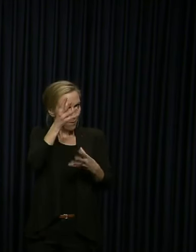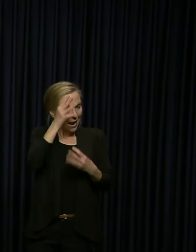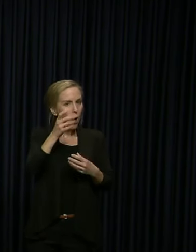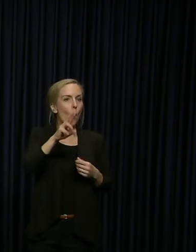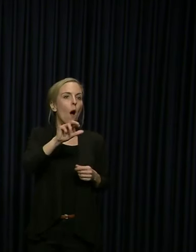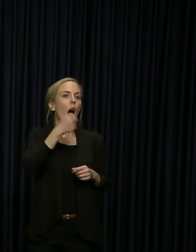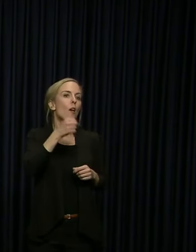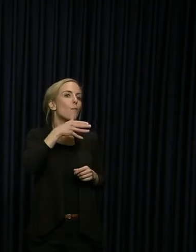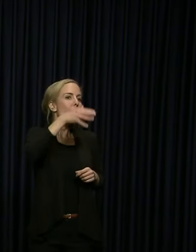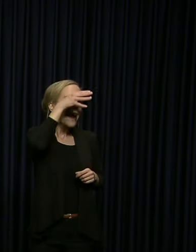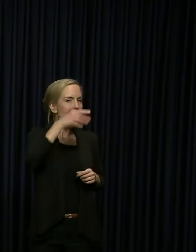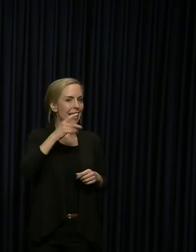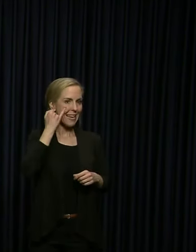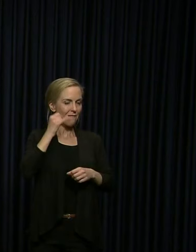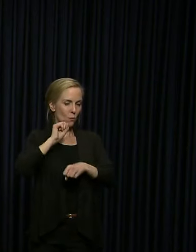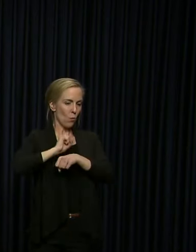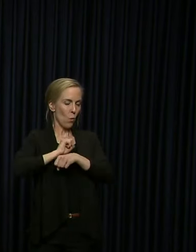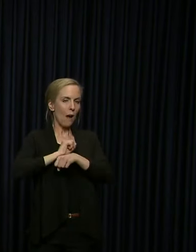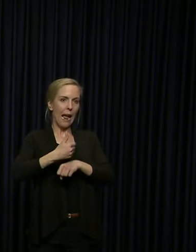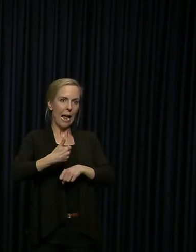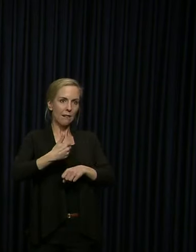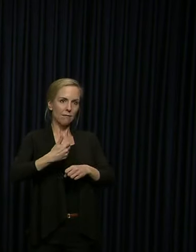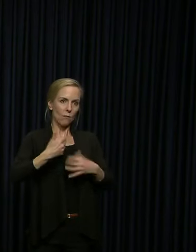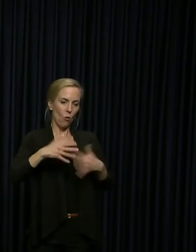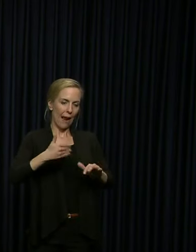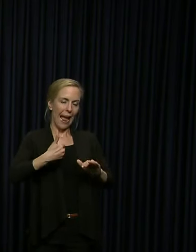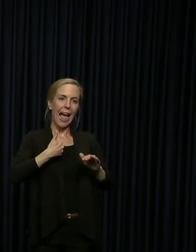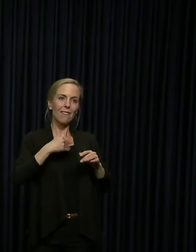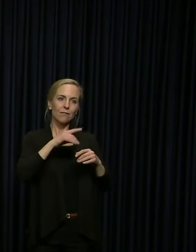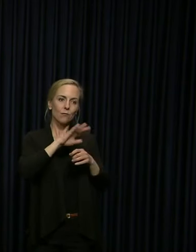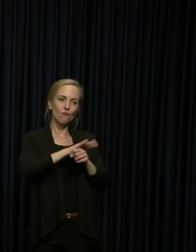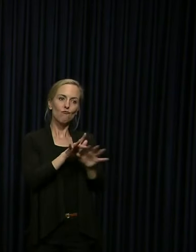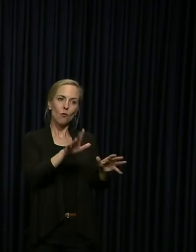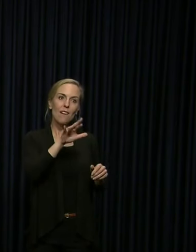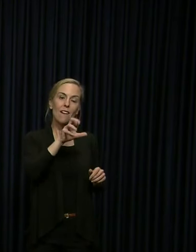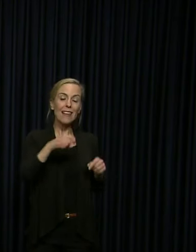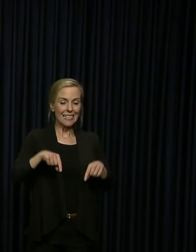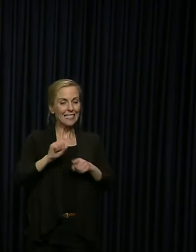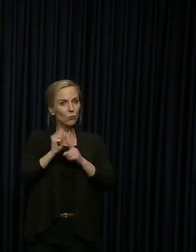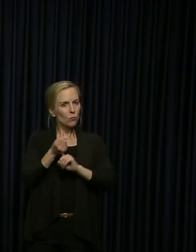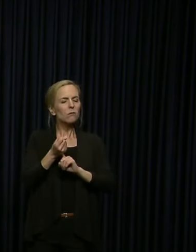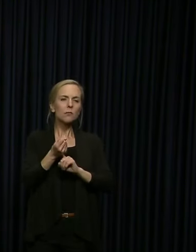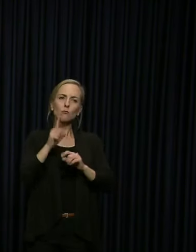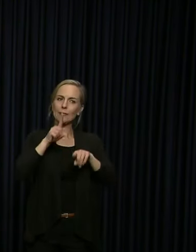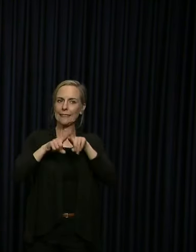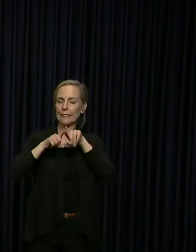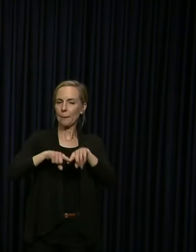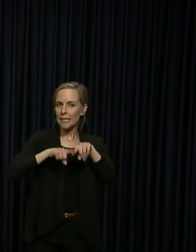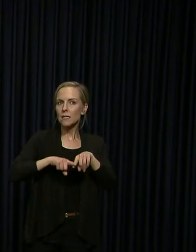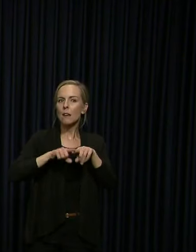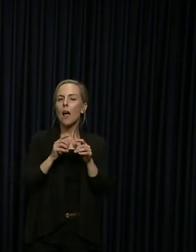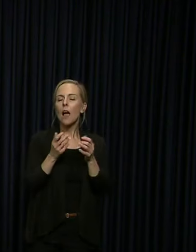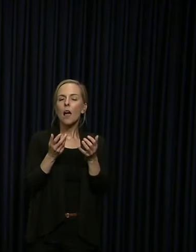DISTANCED TOO. IF WE'RE DOING THE FOOD SERVICE, THEN WE'RE TAKING A PICTURE AND ALL HUGGING ON EACH OTHER, THAT DOESN'T WORK.